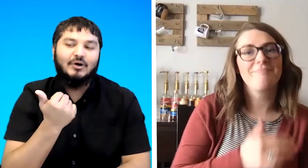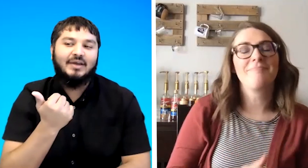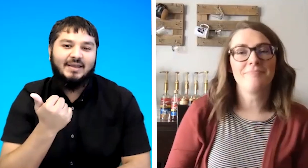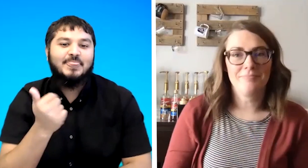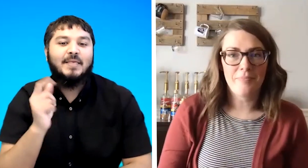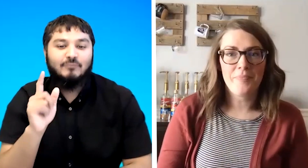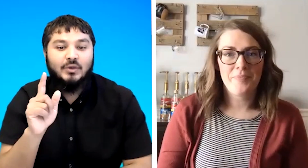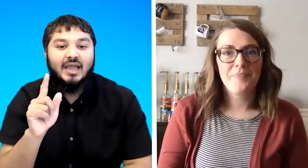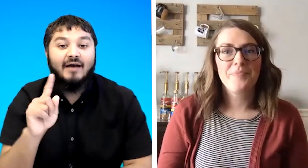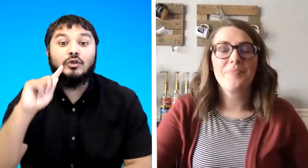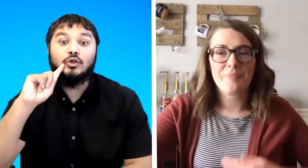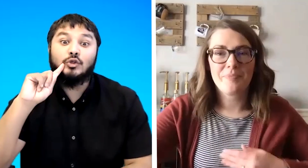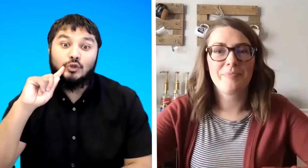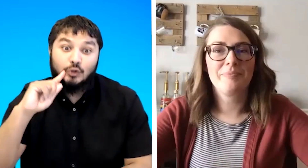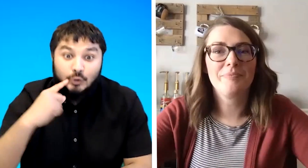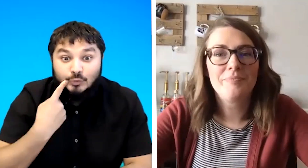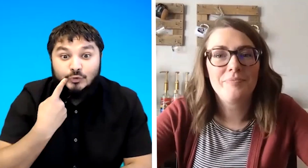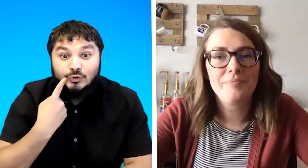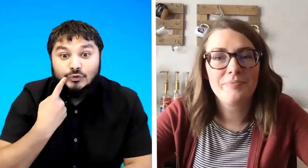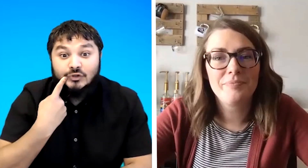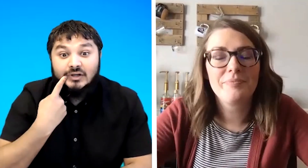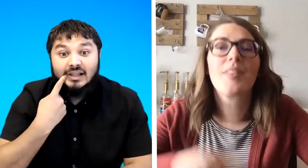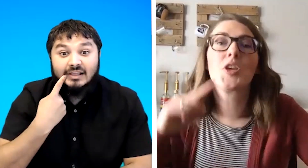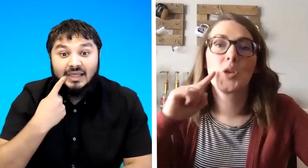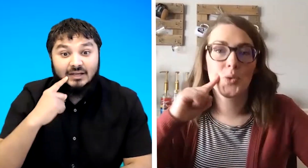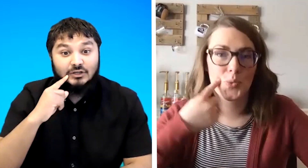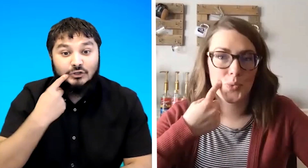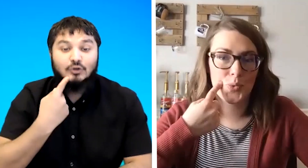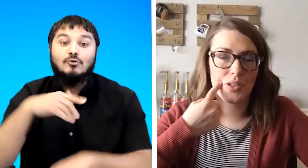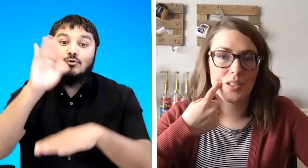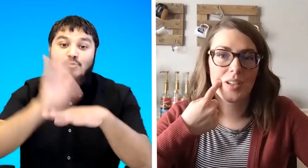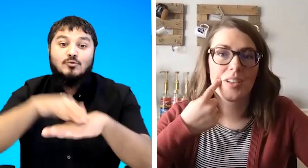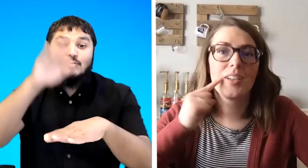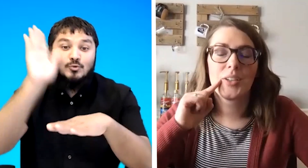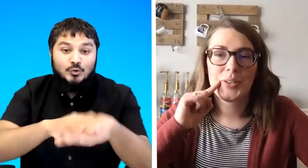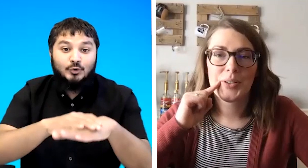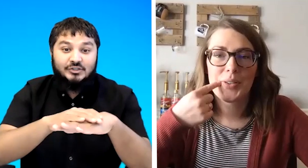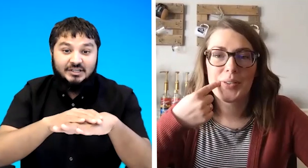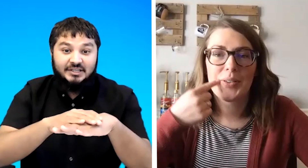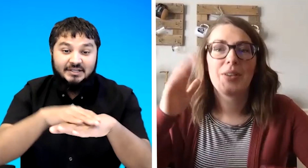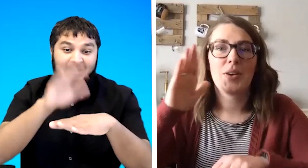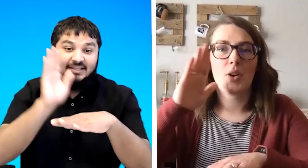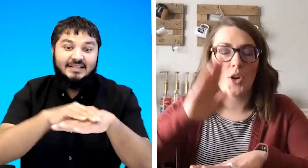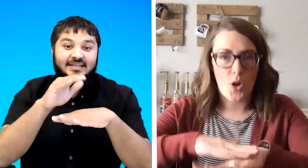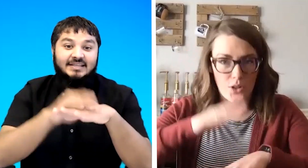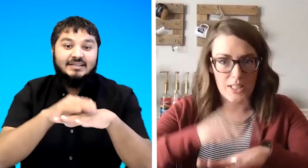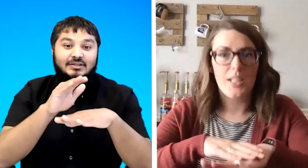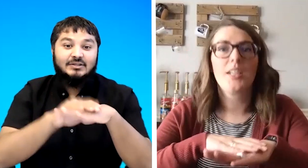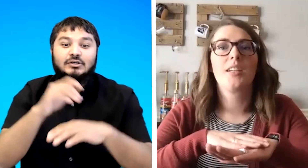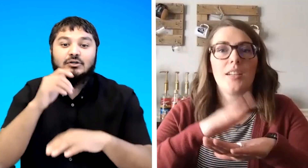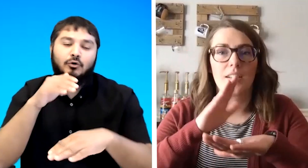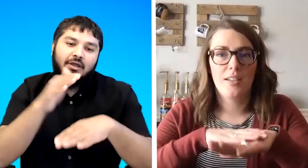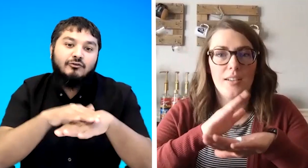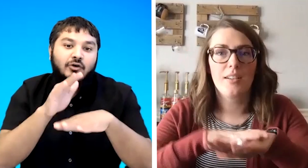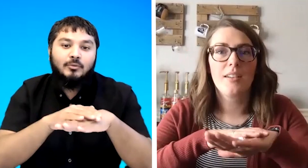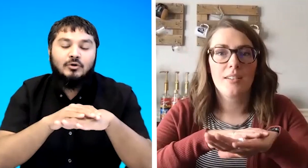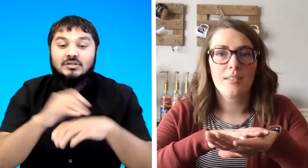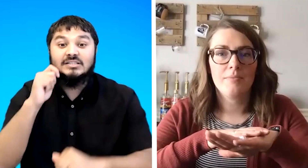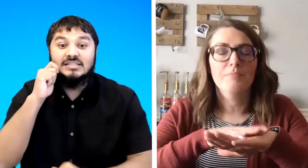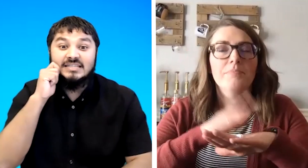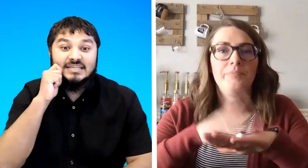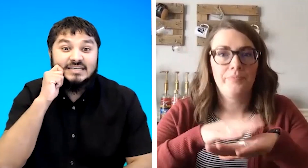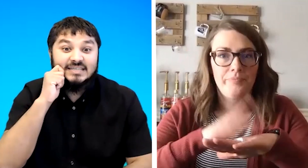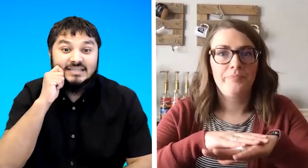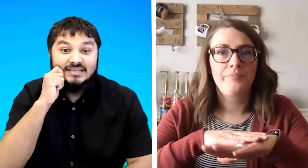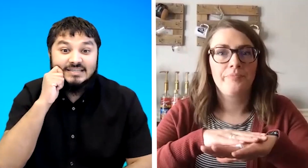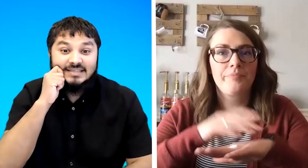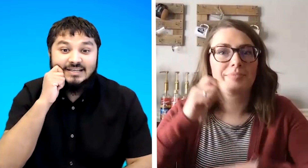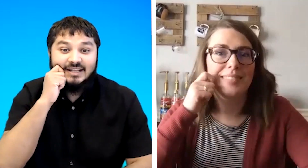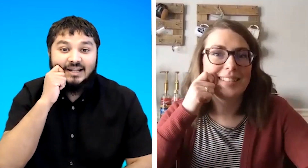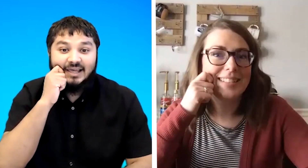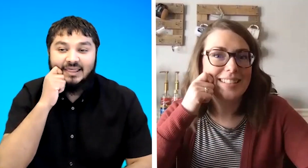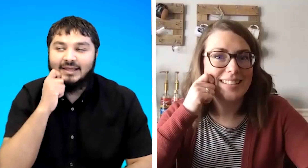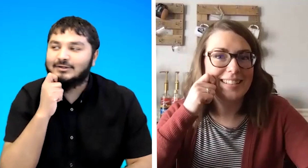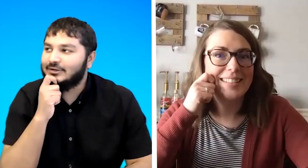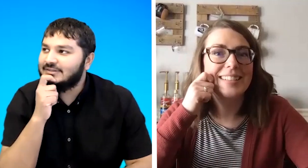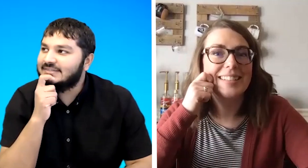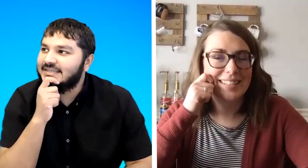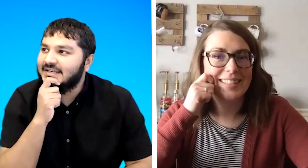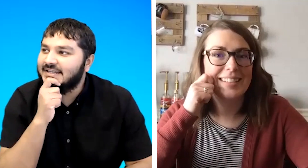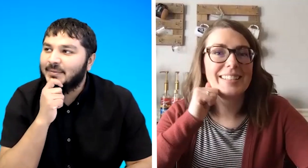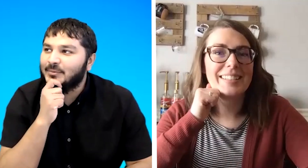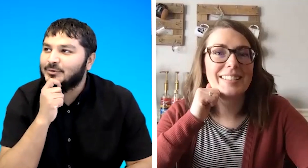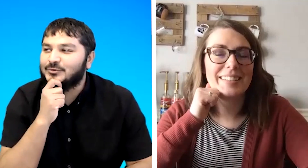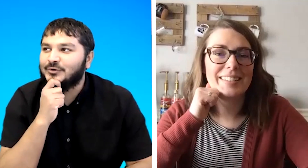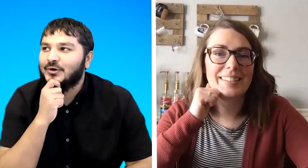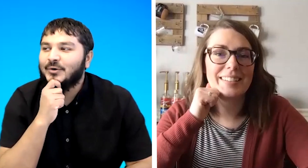okay we have cute like that naughty or in trouble cheeky like that uh silly i'm not sure